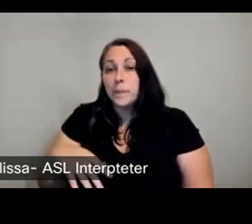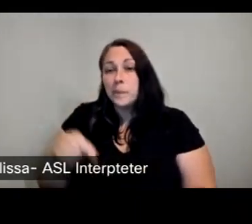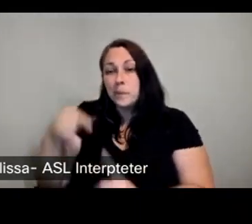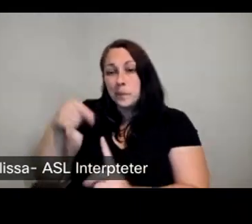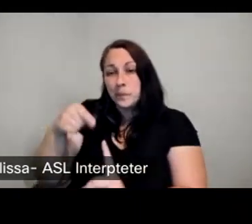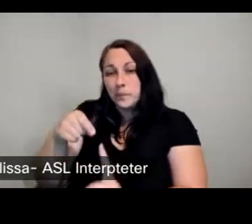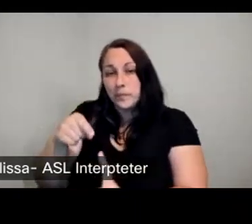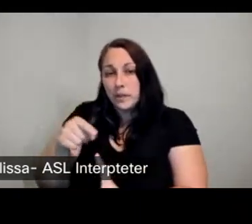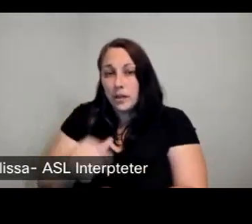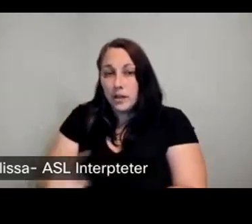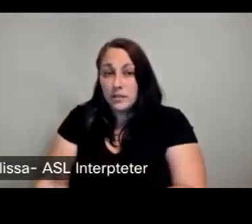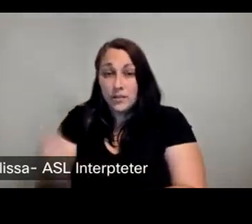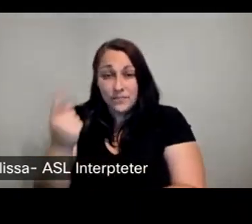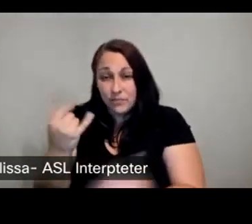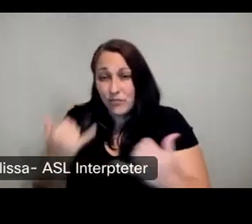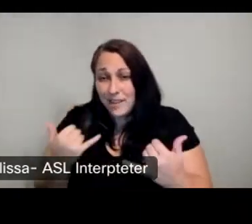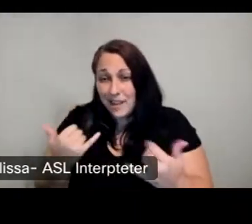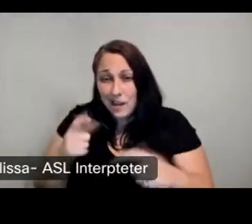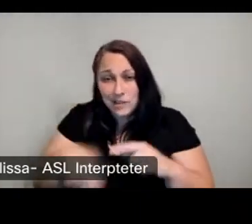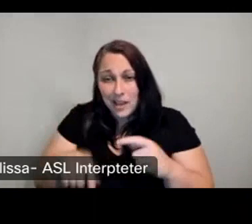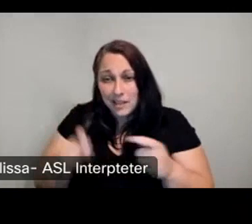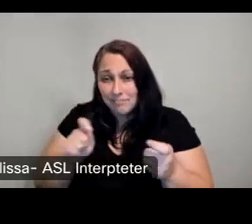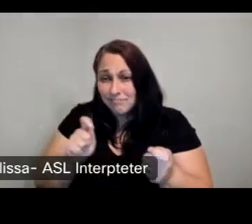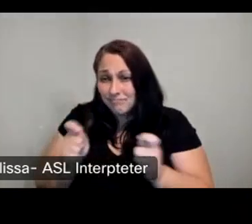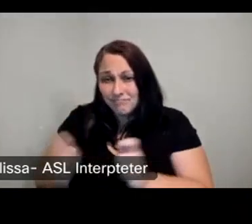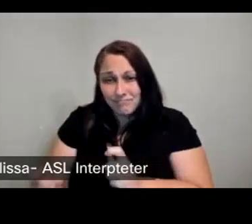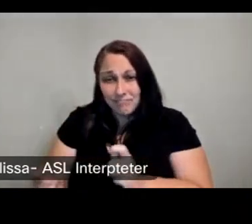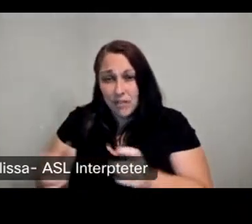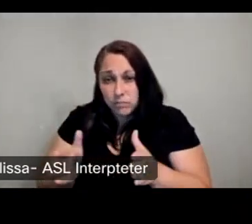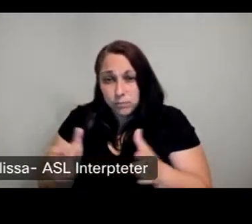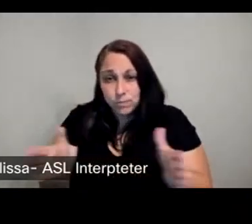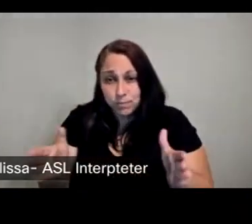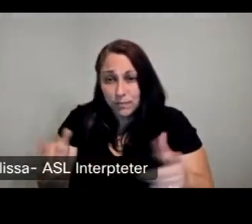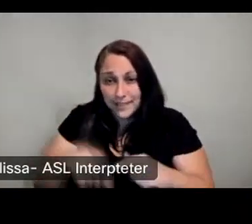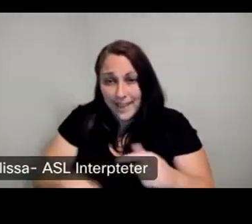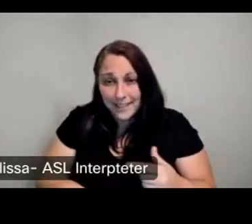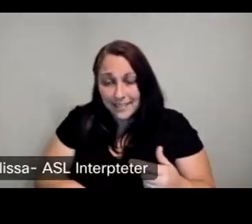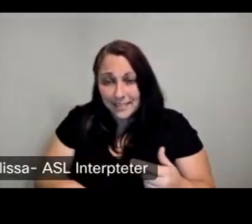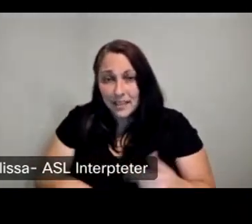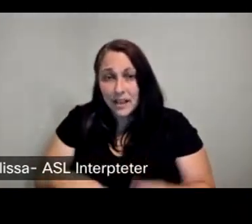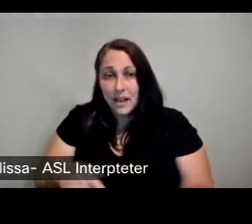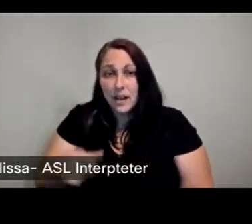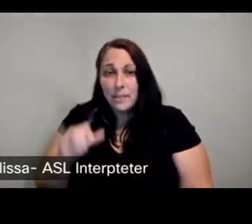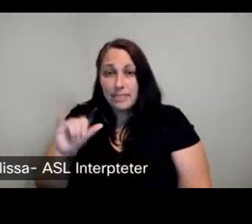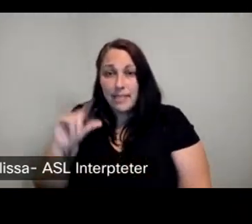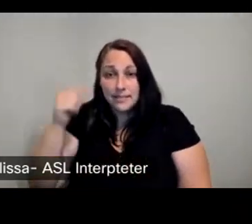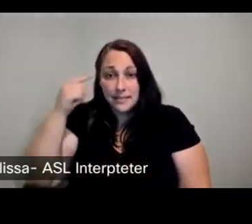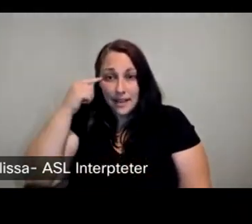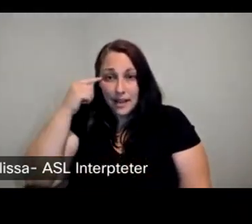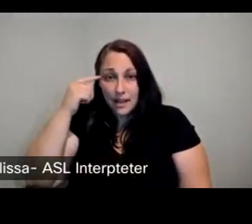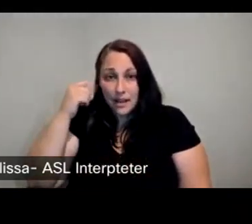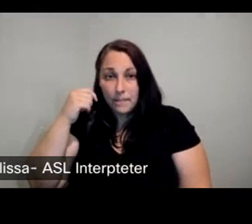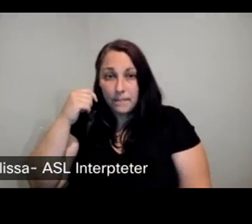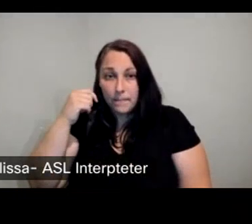we can make to to how that um turnaround it's made Capital wise but definitely on how the